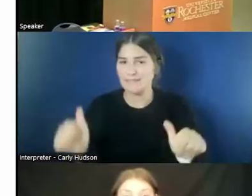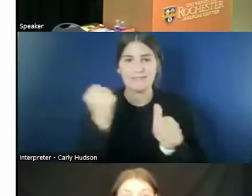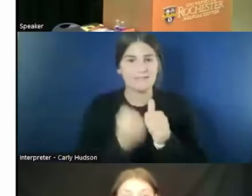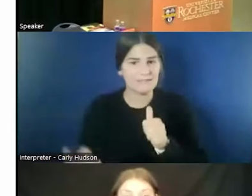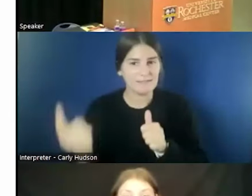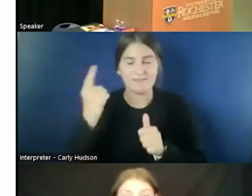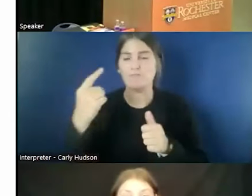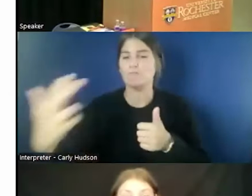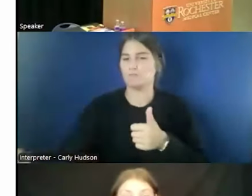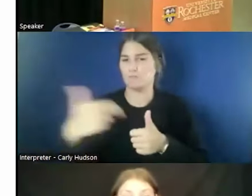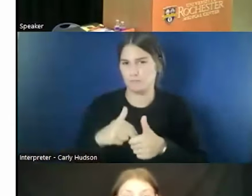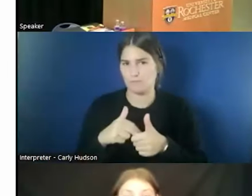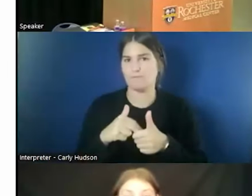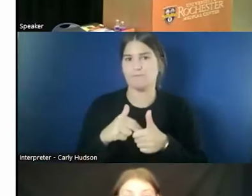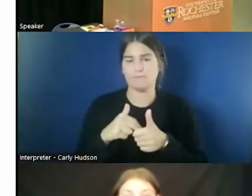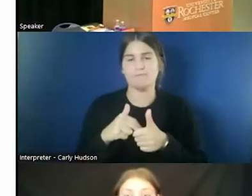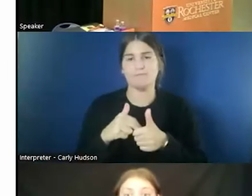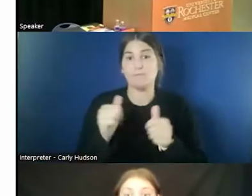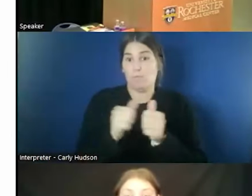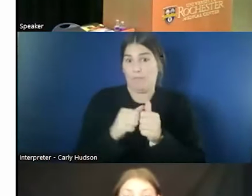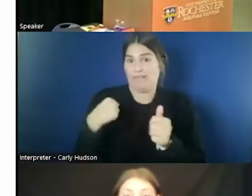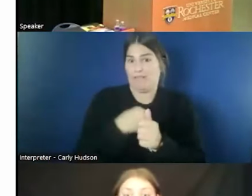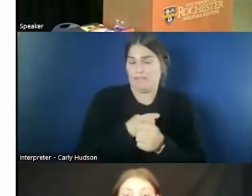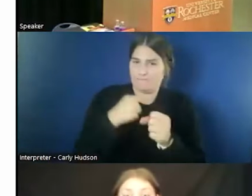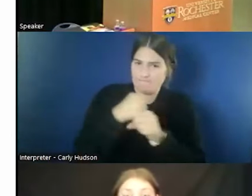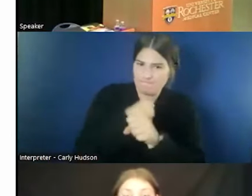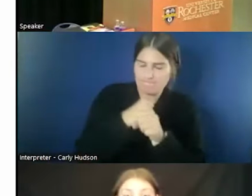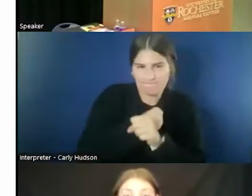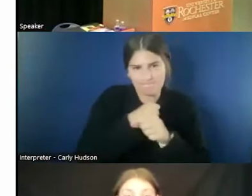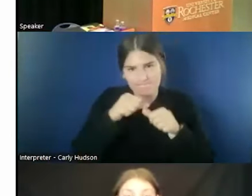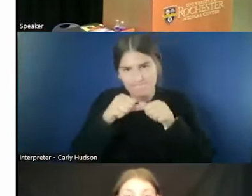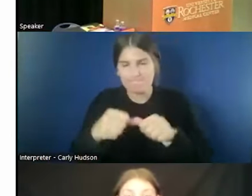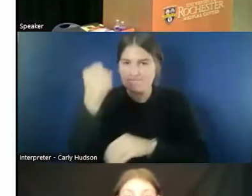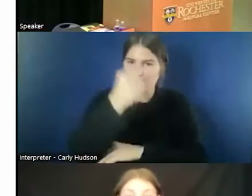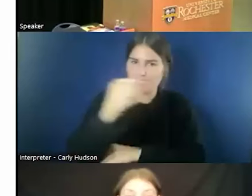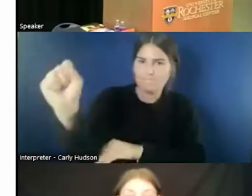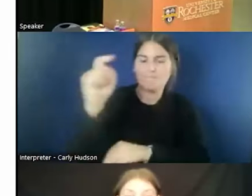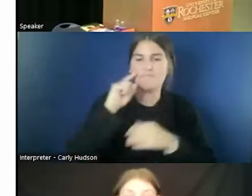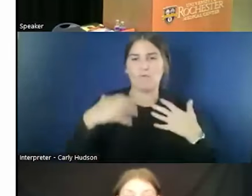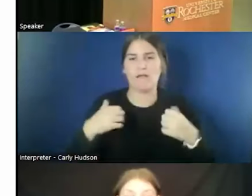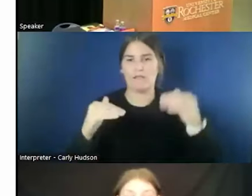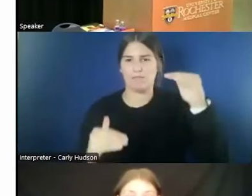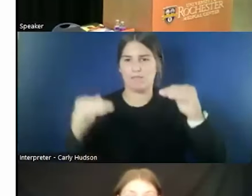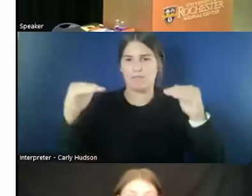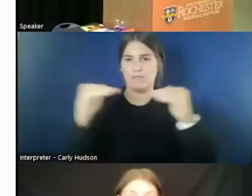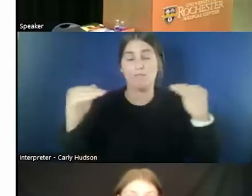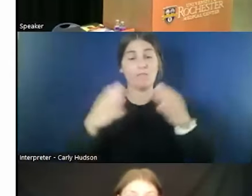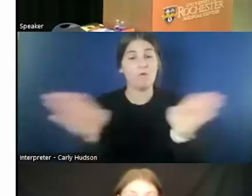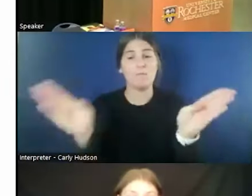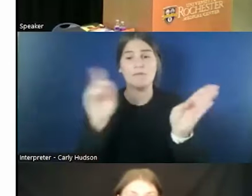to join alongside us to fight alongside us for Health Equity um this is open to any and everyone